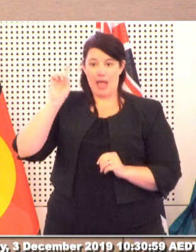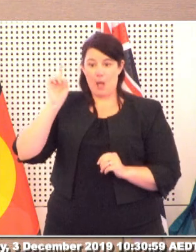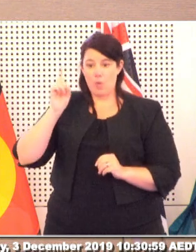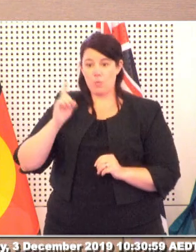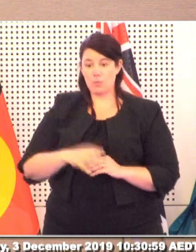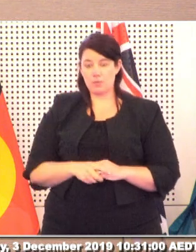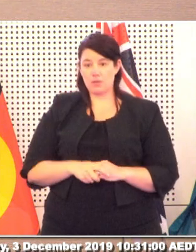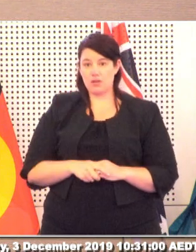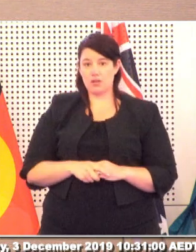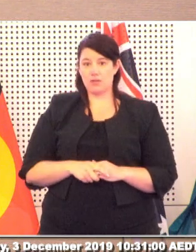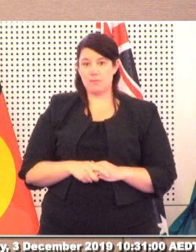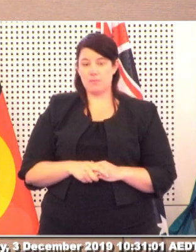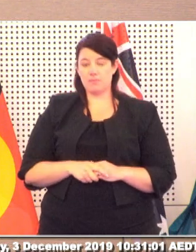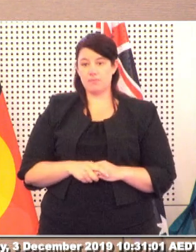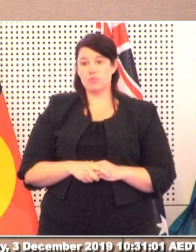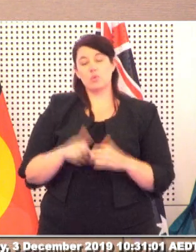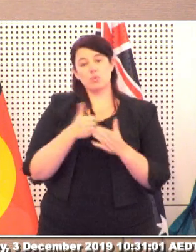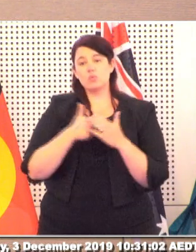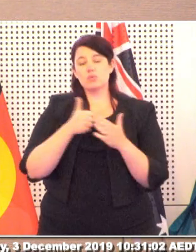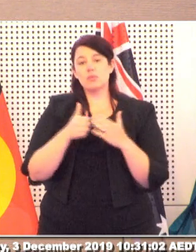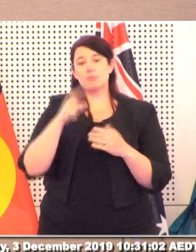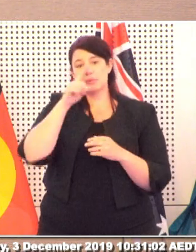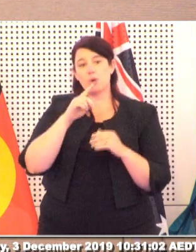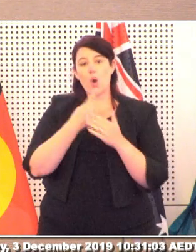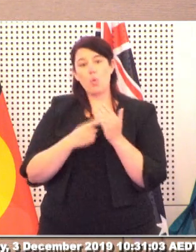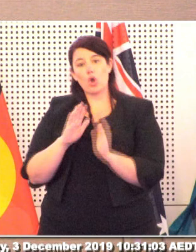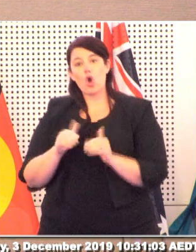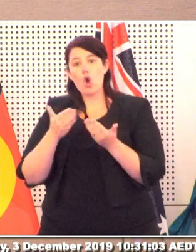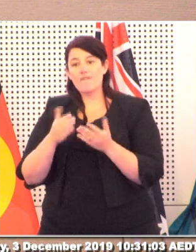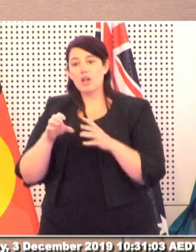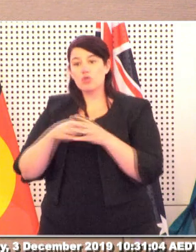So many – very often people would only be offered a placement after the death or